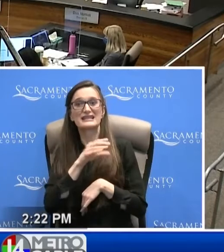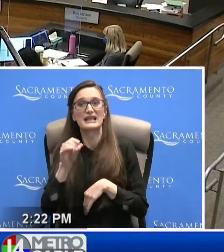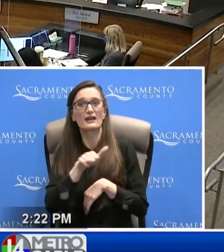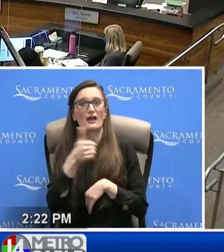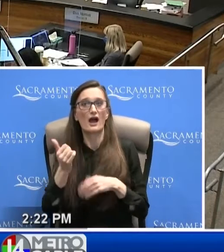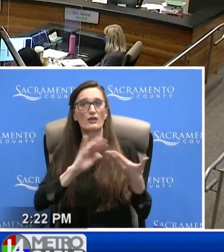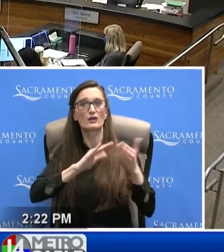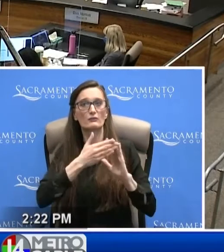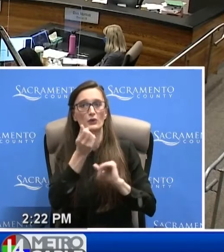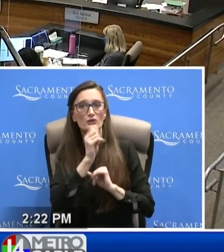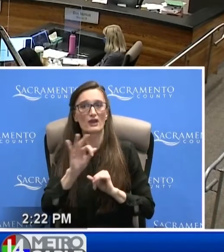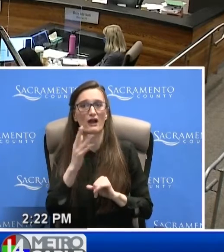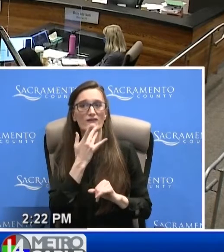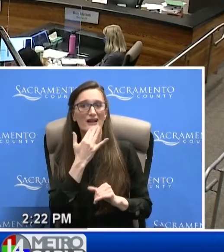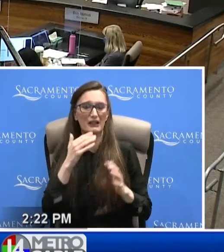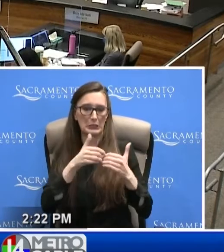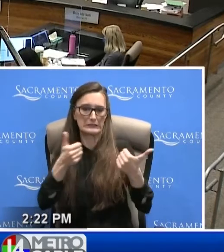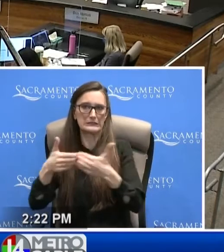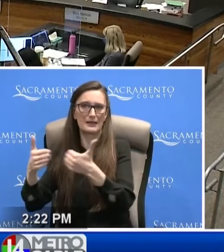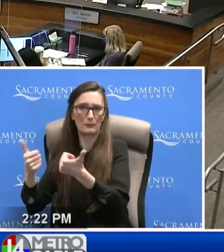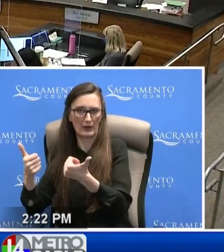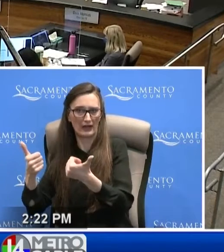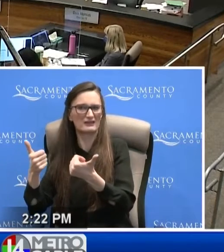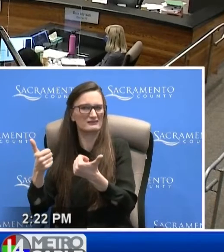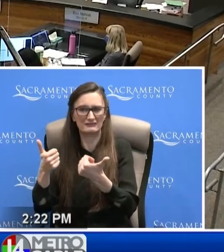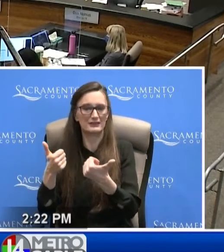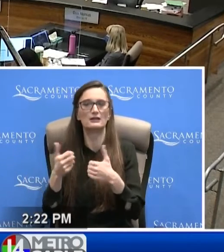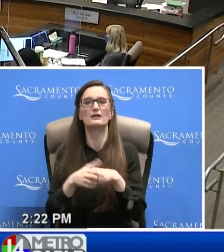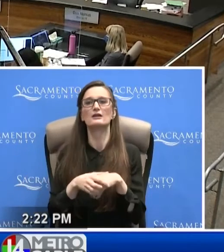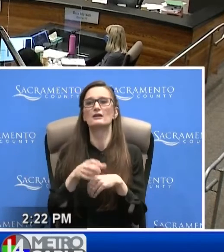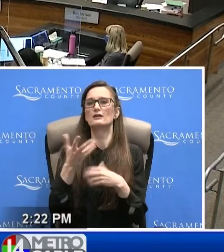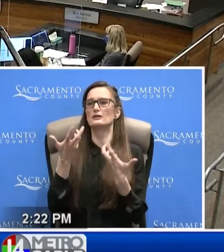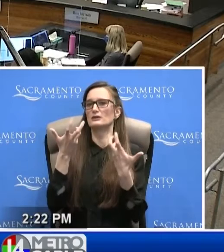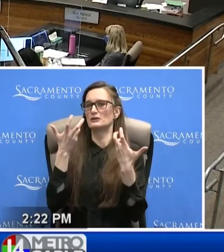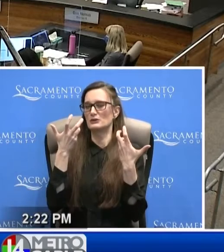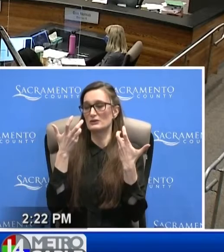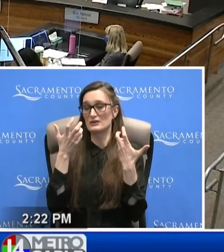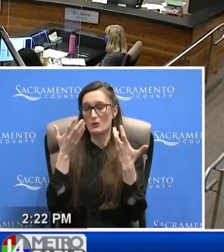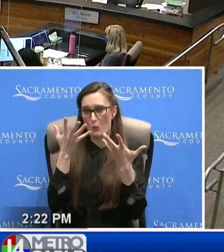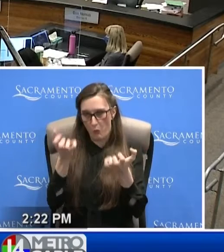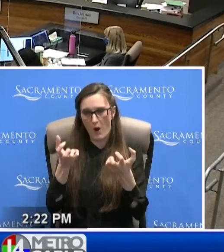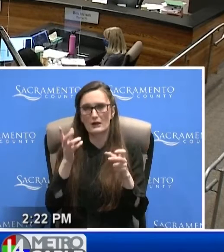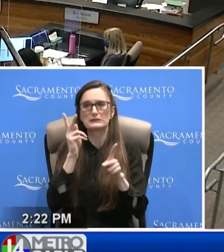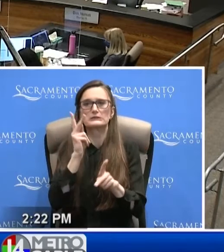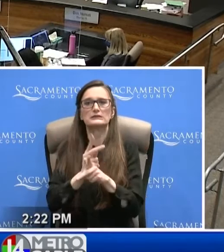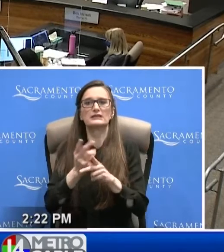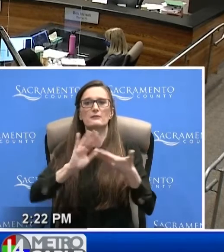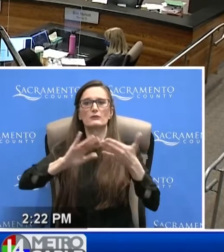It's a total neglect to the potential opportunities that keep communities whole, provide a stronger voice